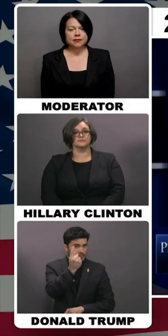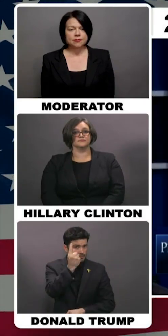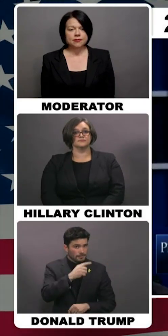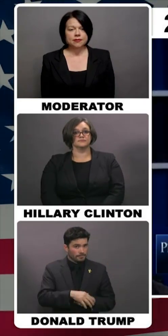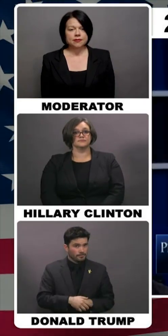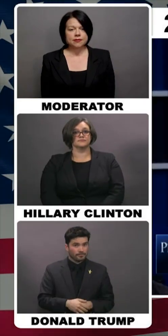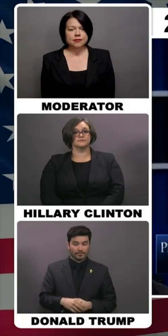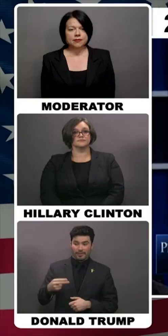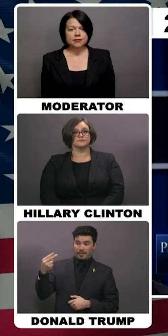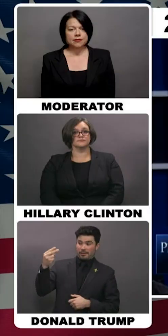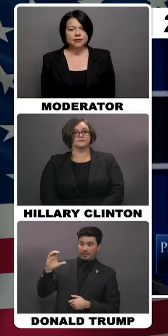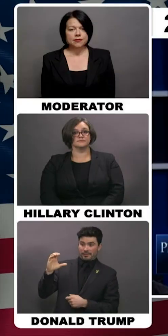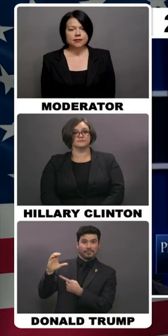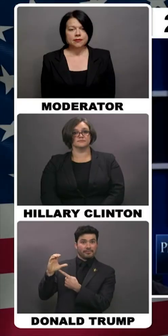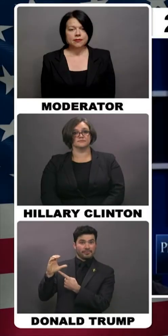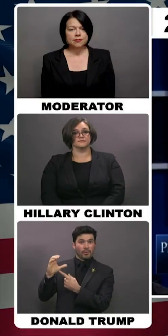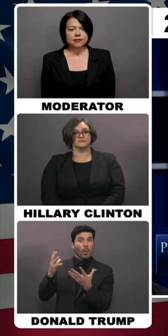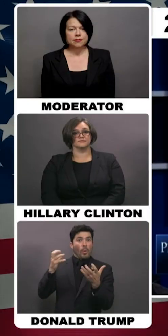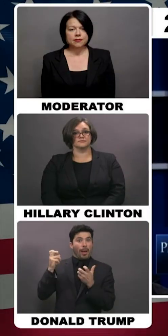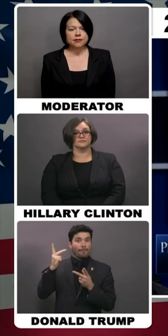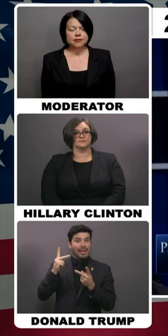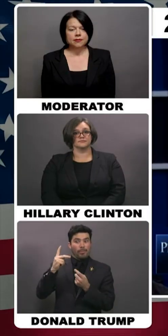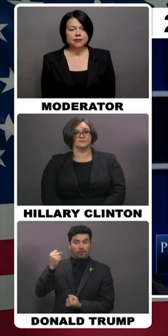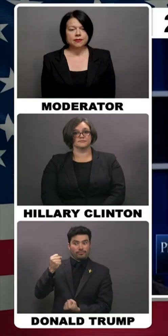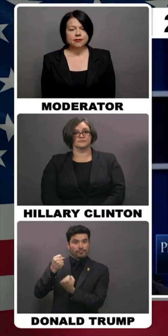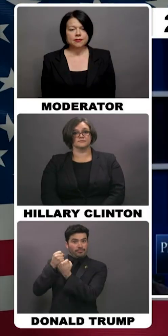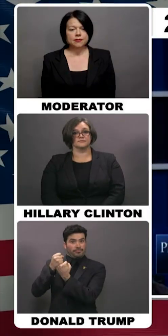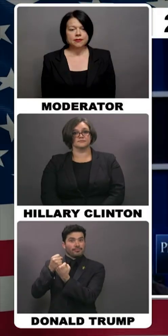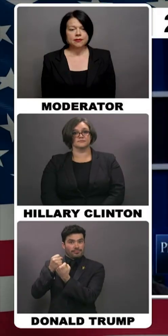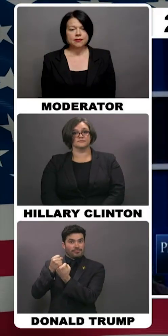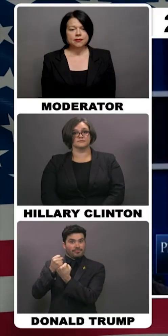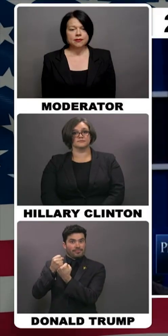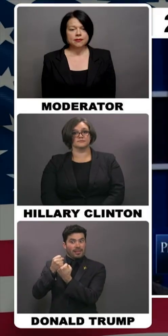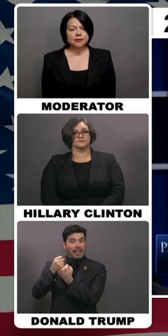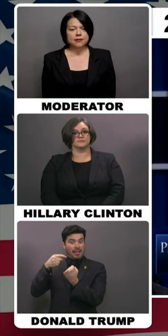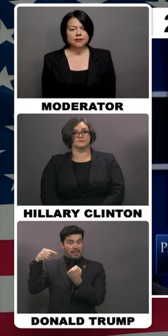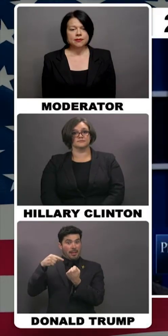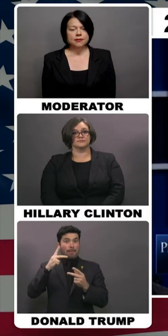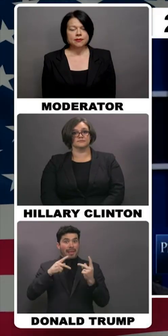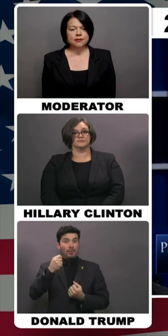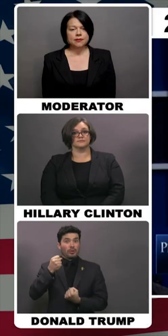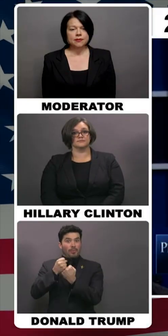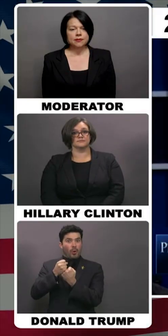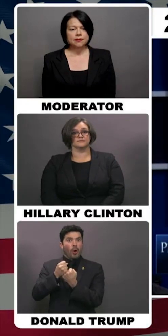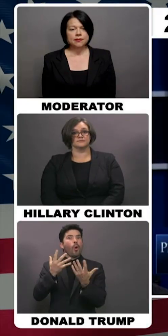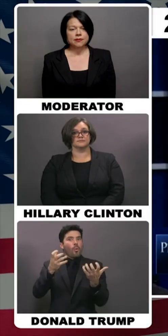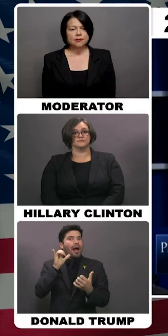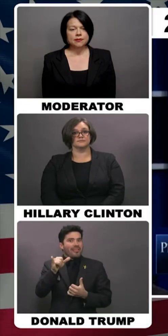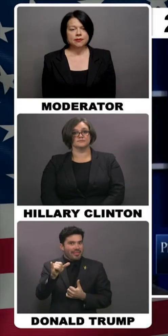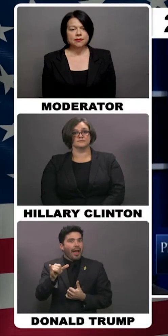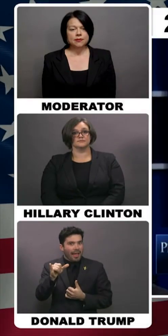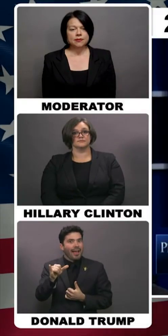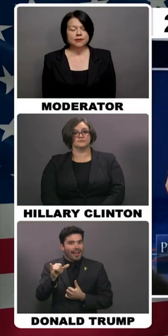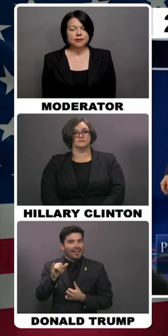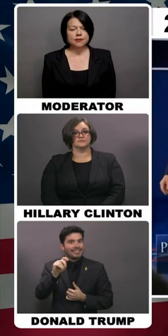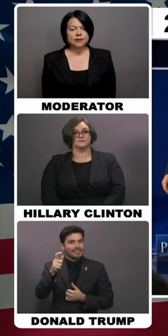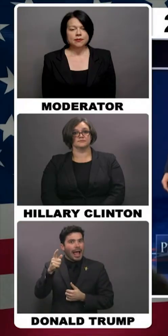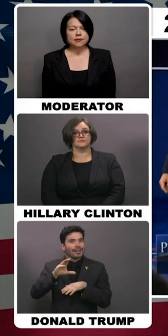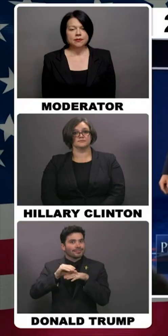of these provisions, including they want the carried interest provision, which is very important to Wall Street people. But they really want the carried interest provision,